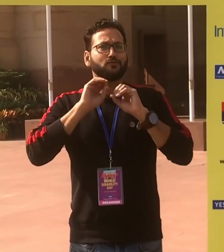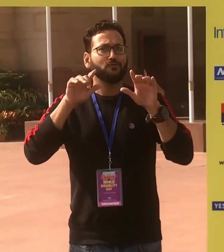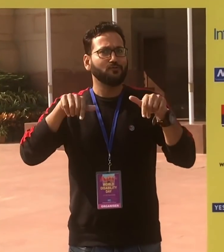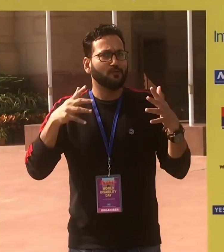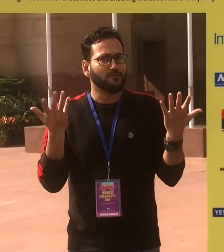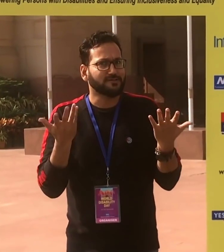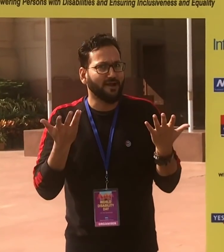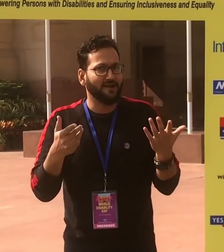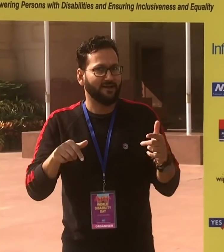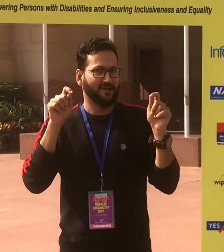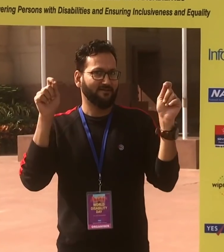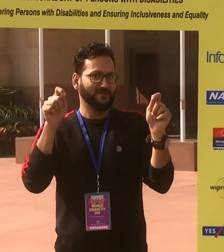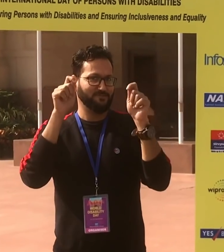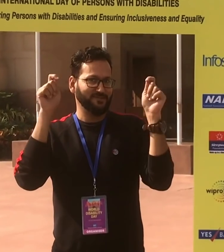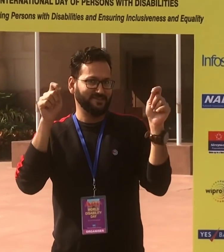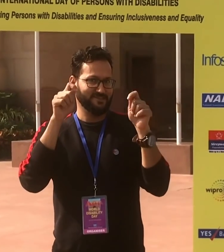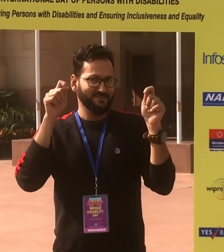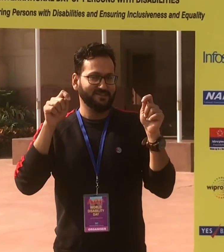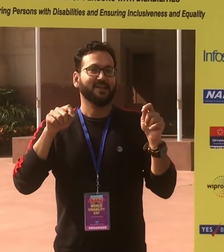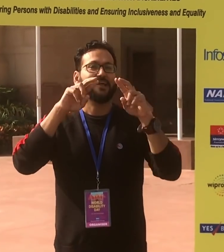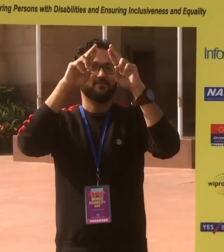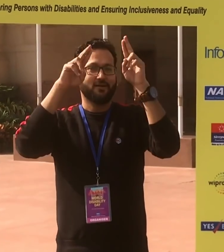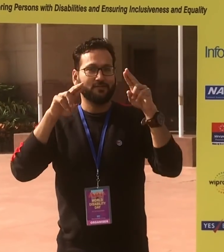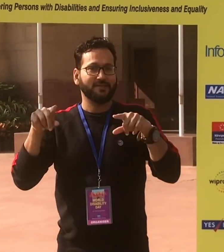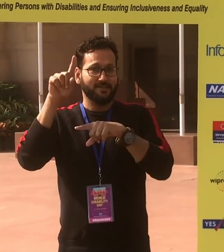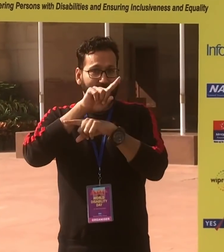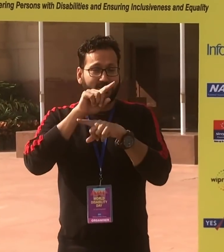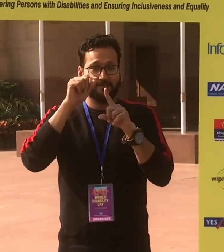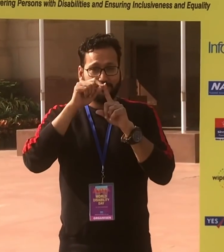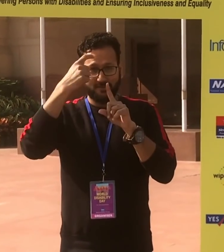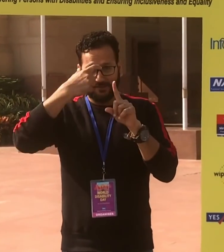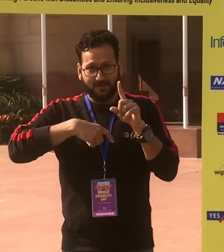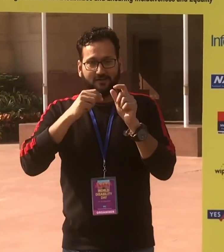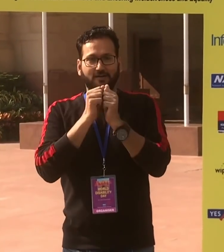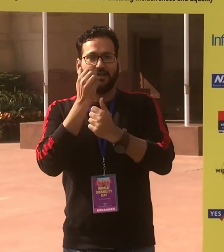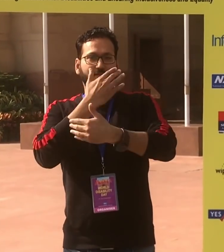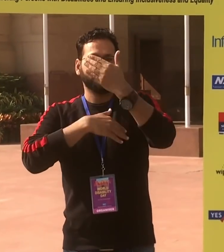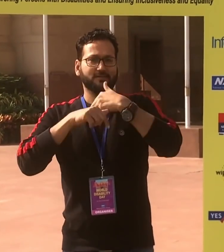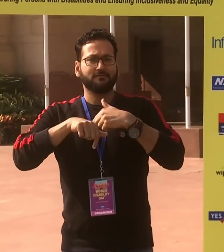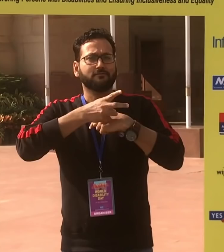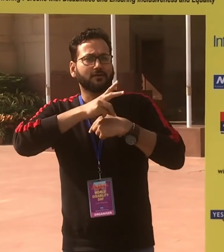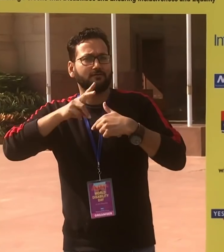I am sharing today's news on International Day of Persons with Disabilities.